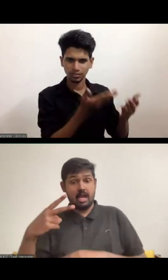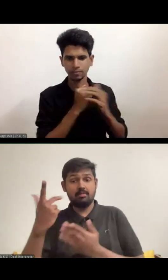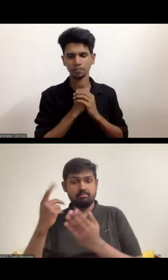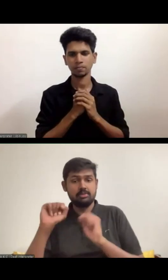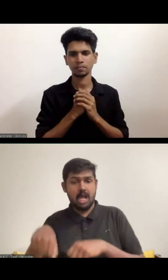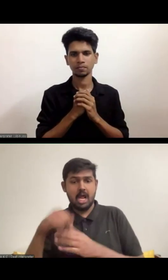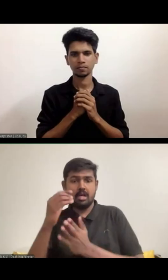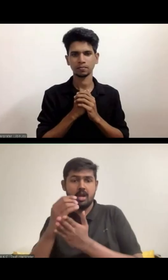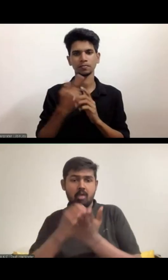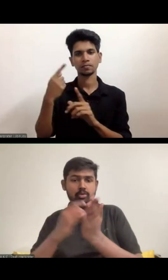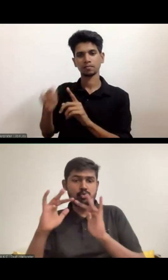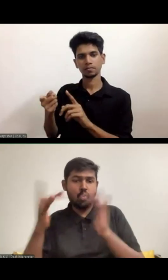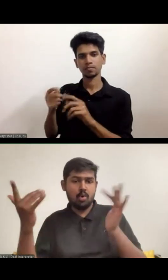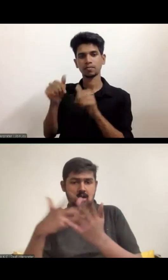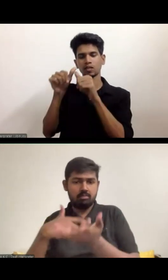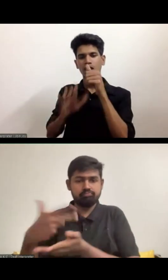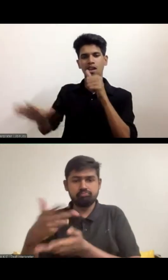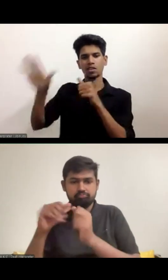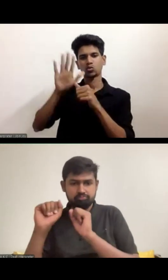Asia Pacific School of Internet Governance.